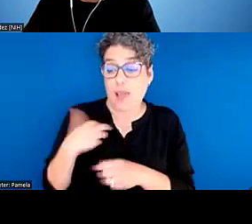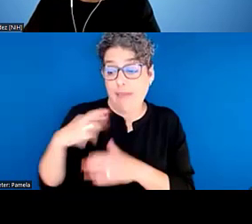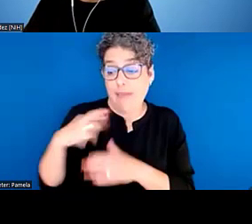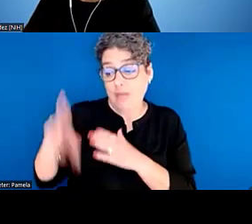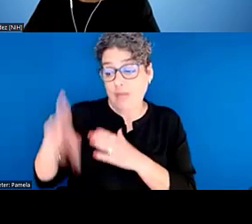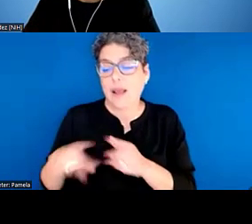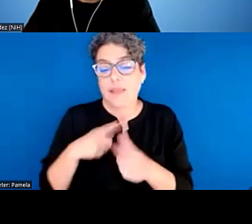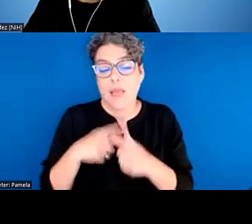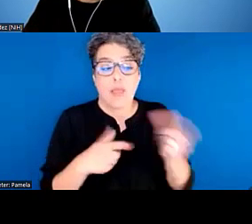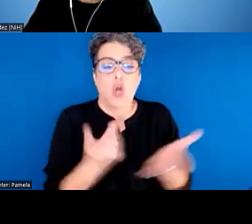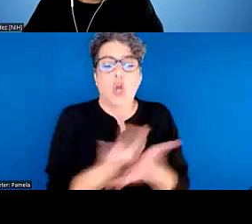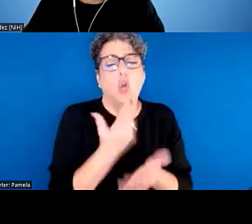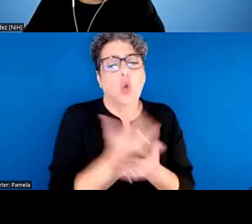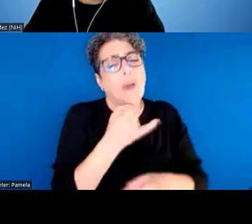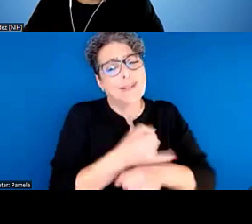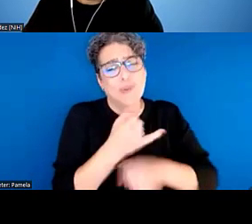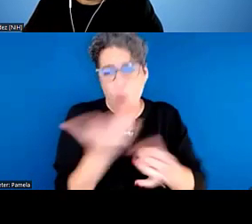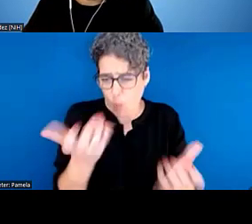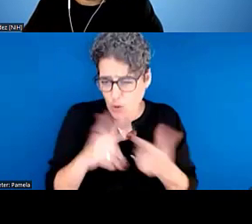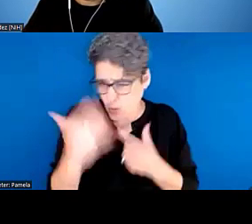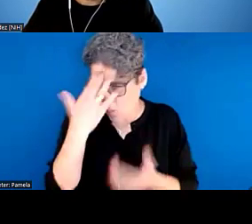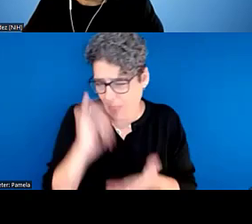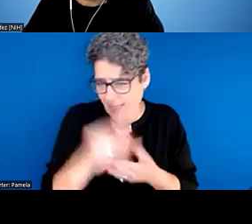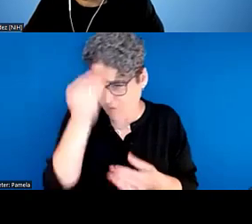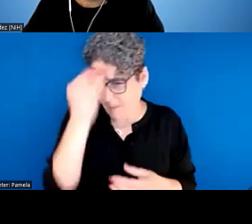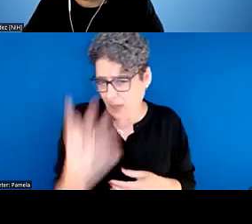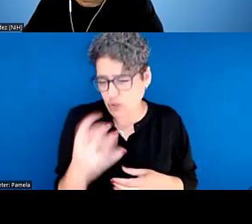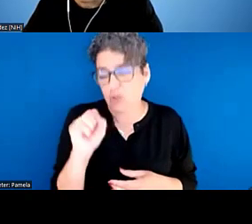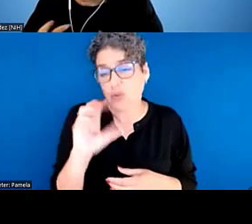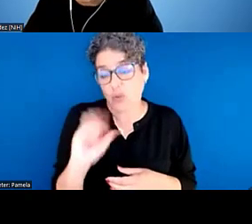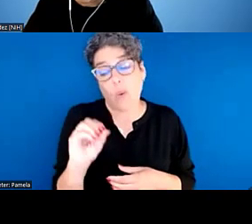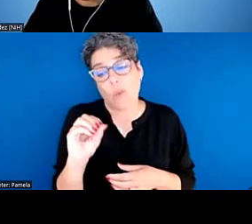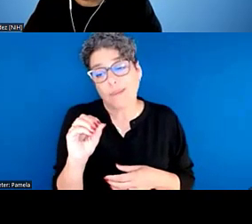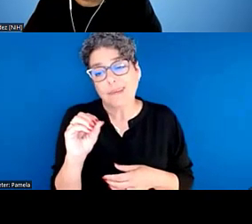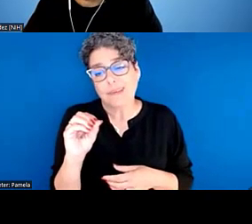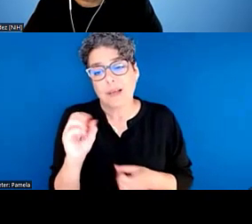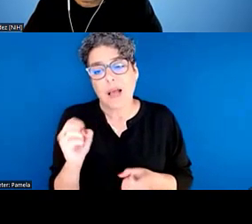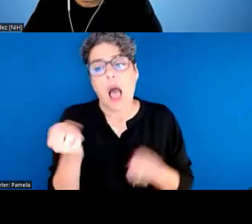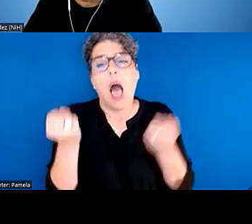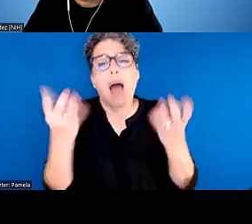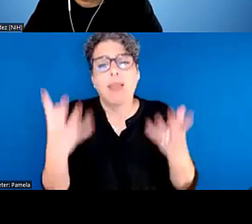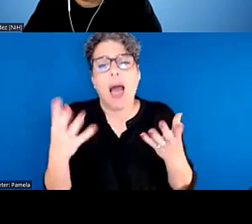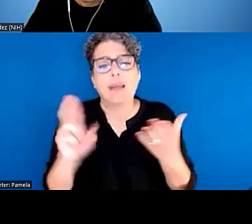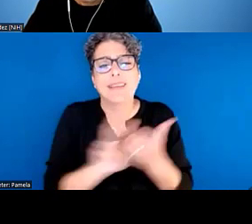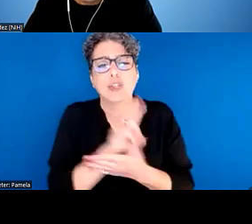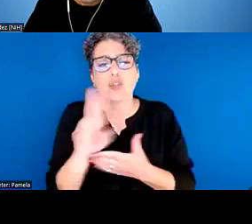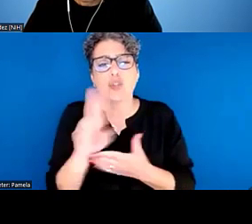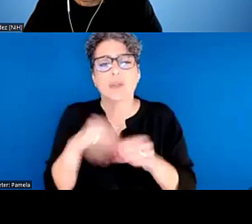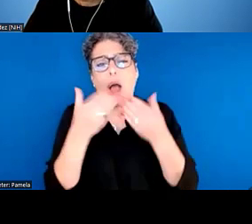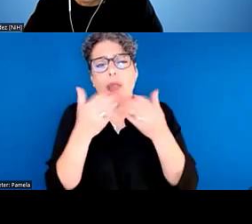want to know that information, and so I think the newest .. a lot of institutions are trying to find ways to incorporate